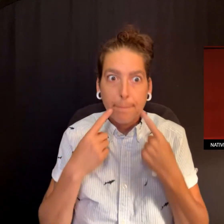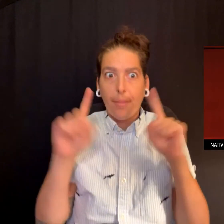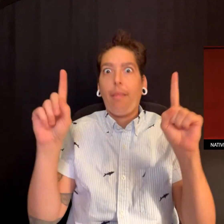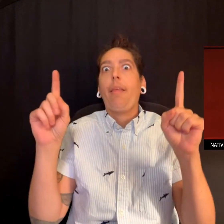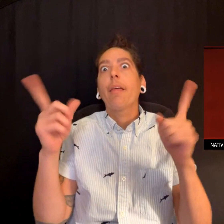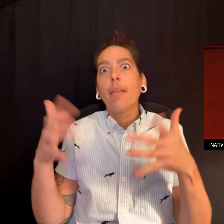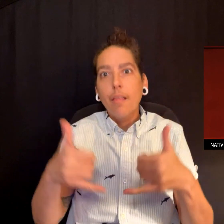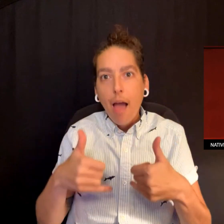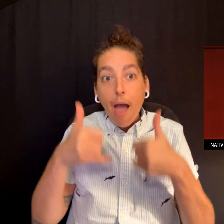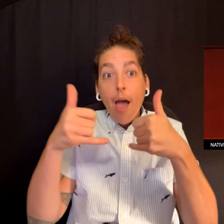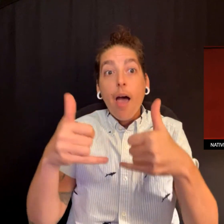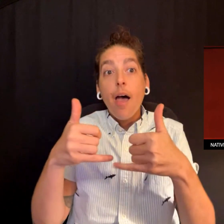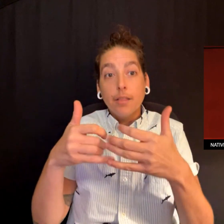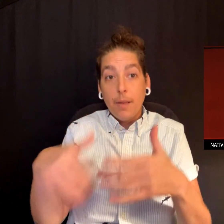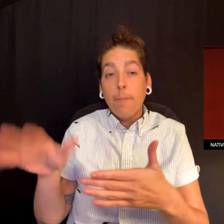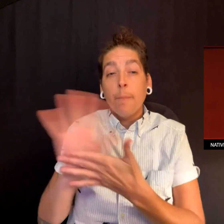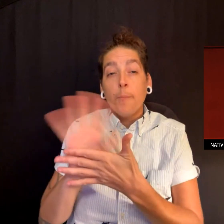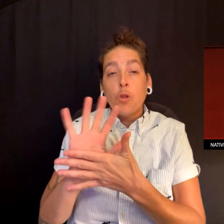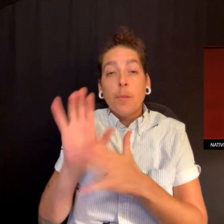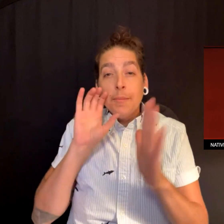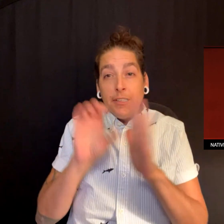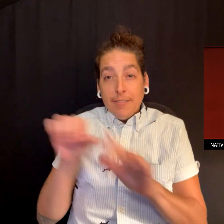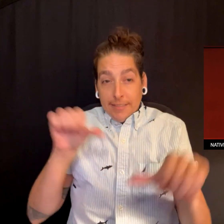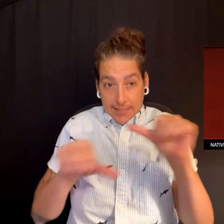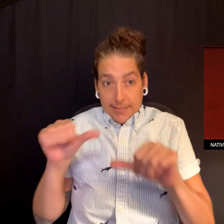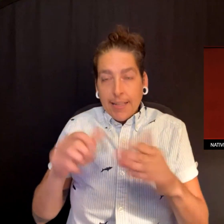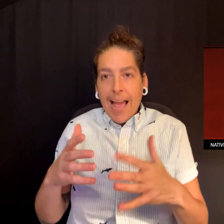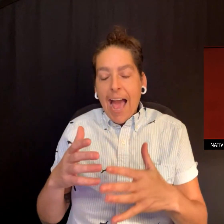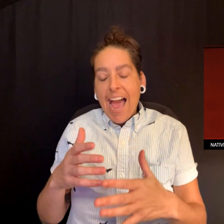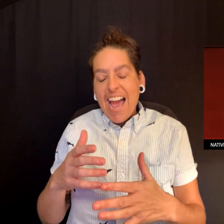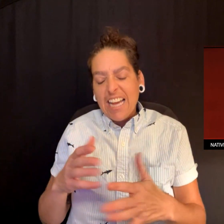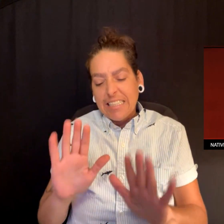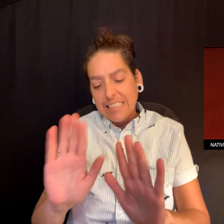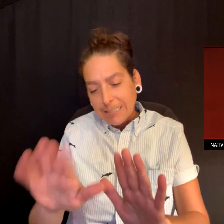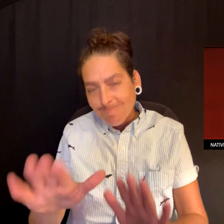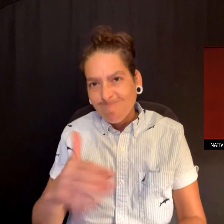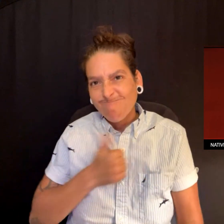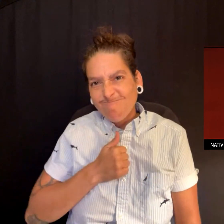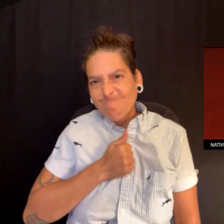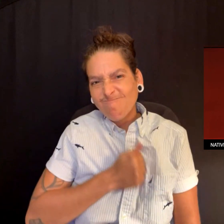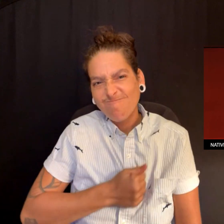nearly 50 years later The Academy of motion picture and Sciences issued